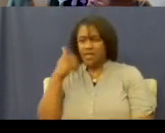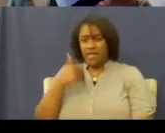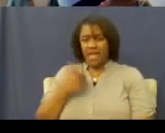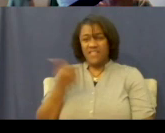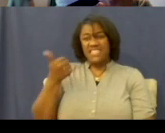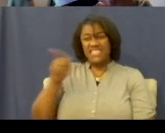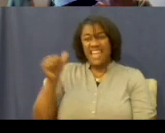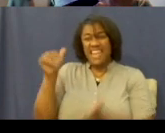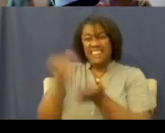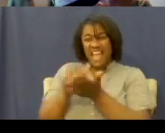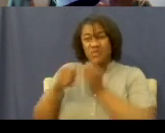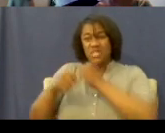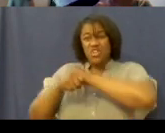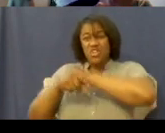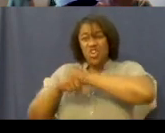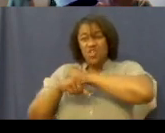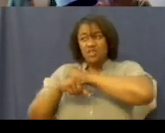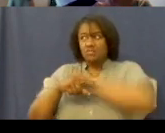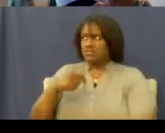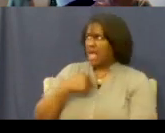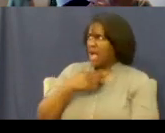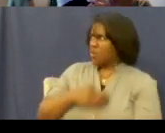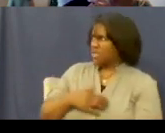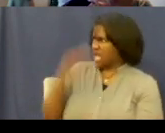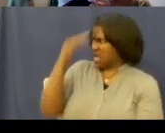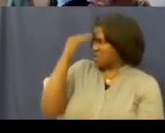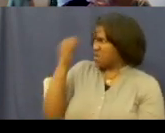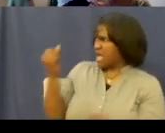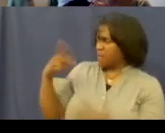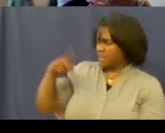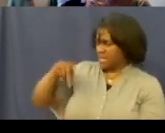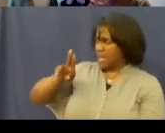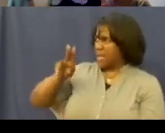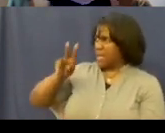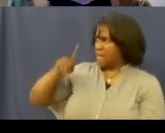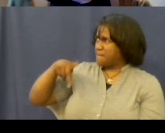Queenie: I wish I knew how many a puppet has. Nina Schor: Yeah, me too, but I don't.